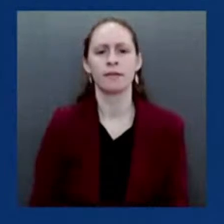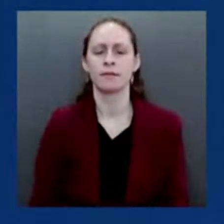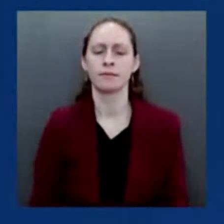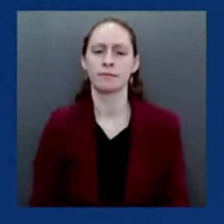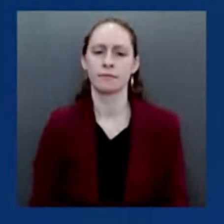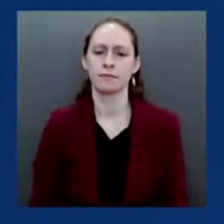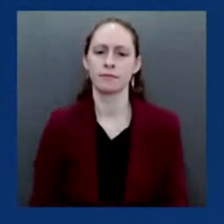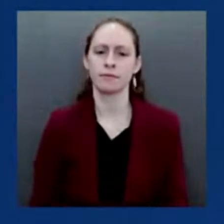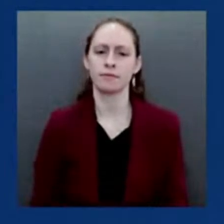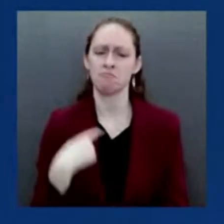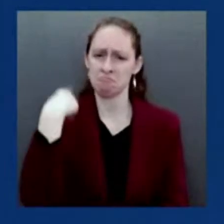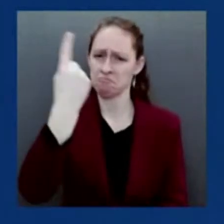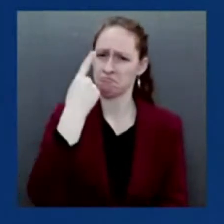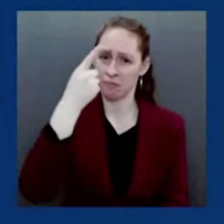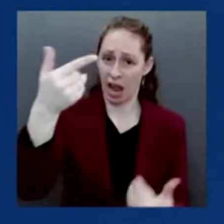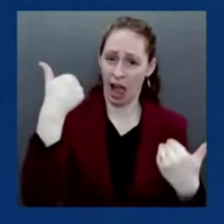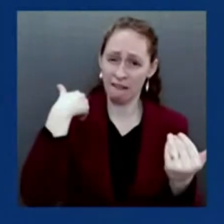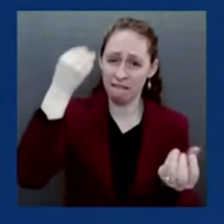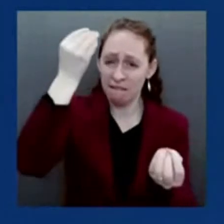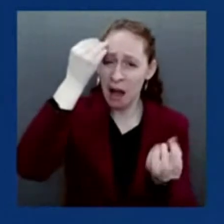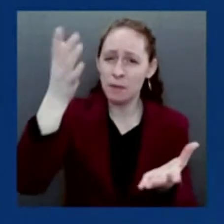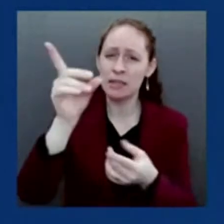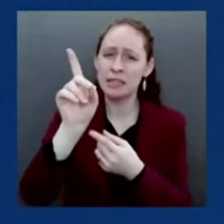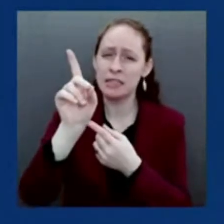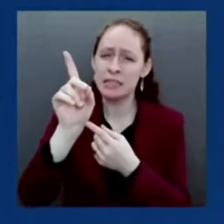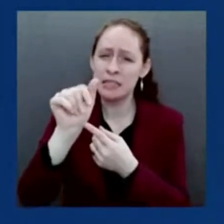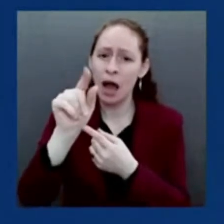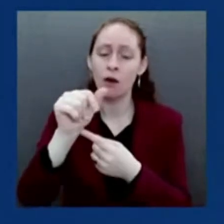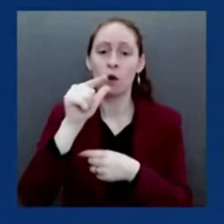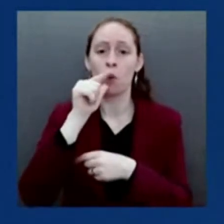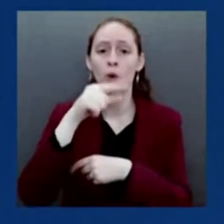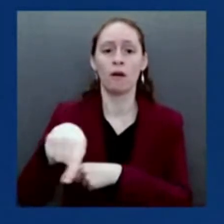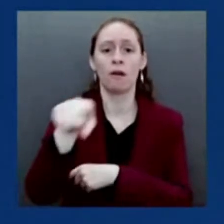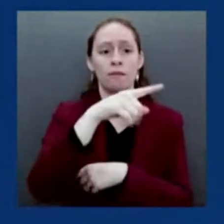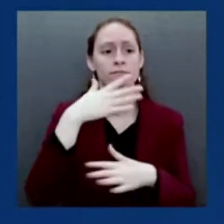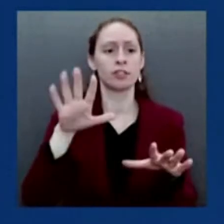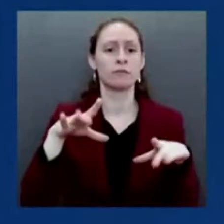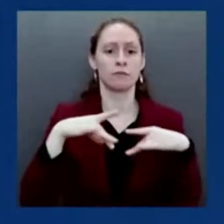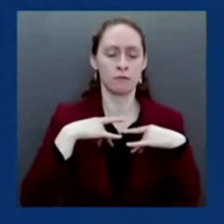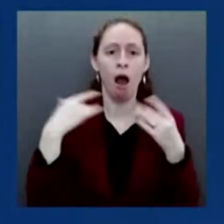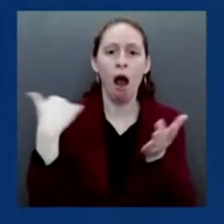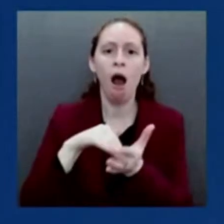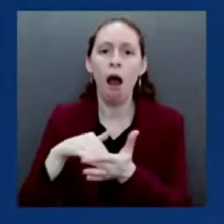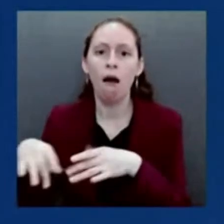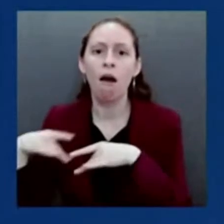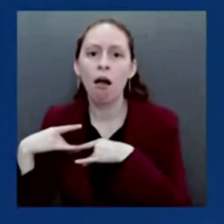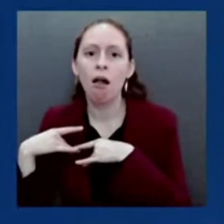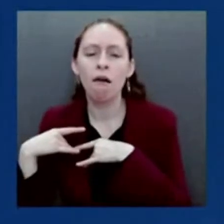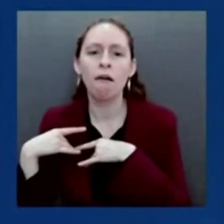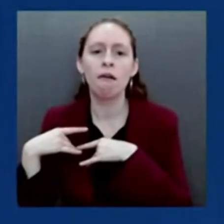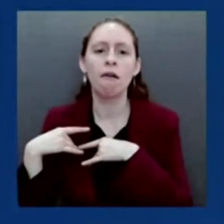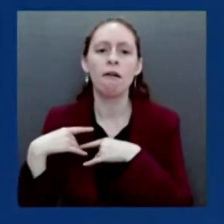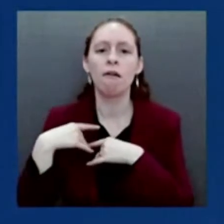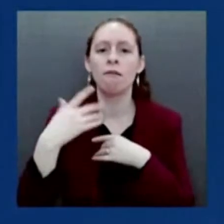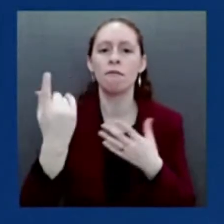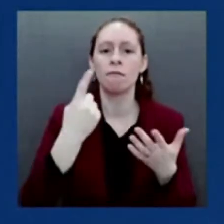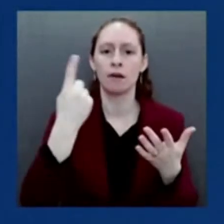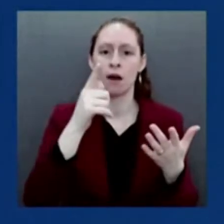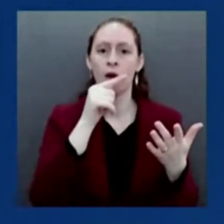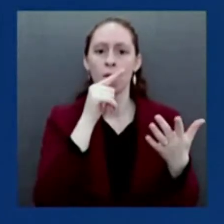THE REINFECTION OF OMICRON? I THINK THERE IS A SENSE OUT